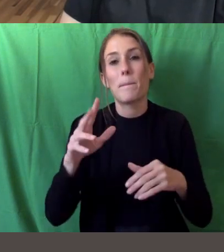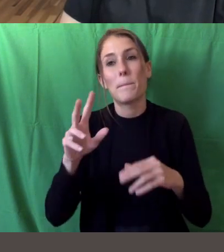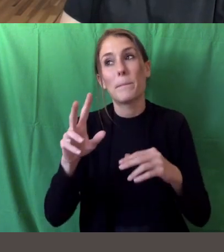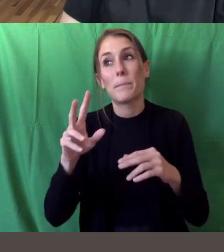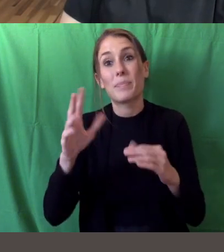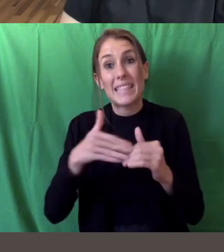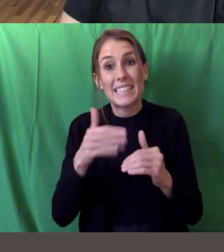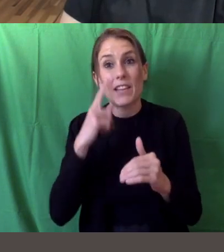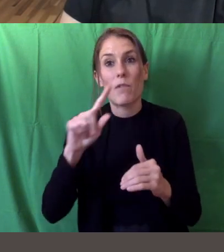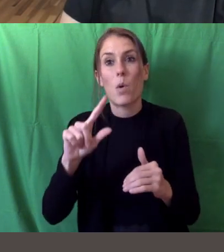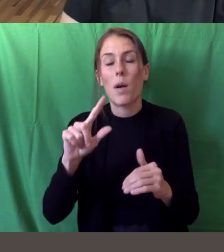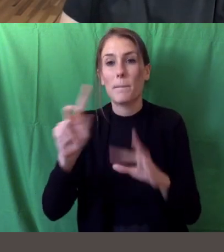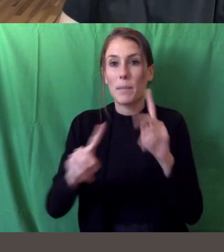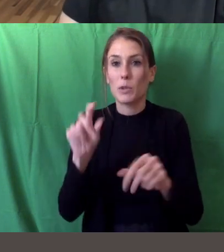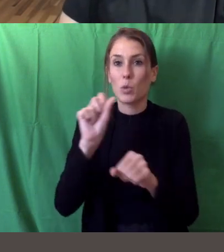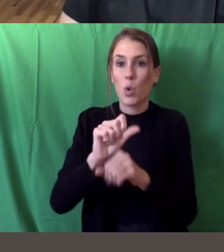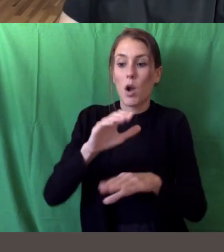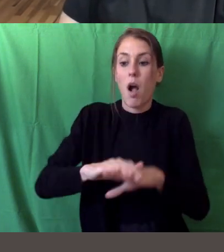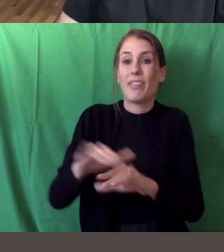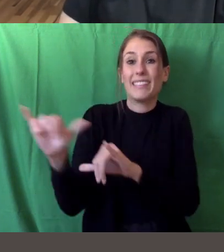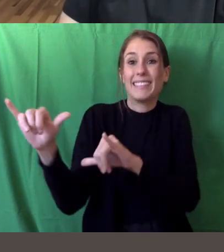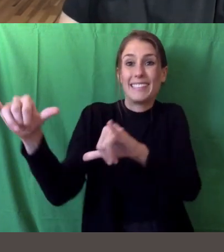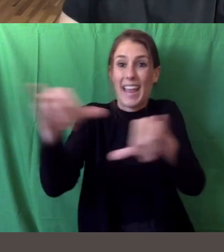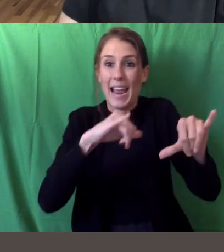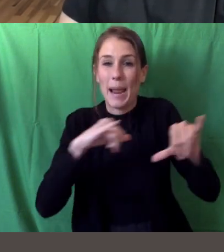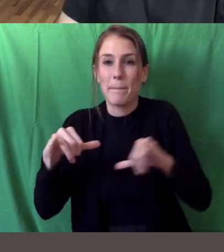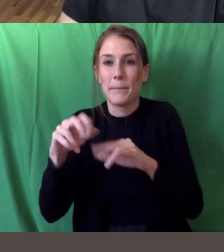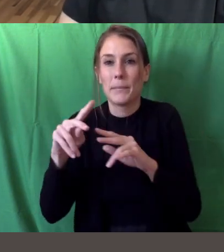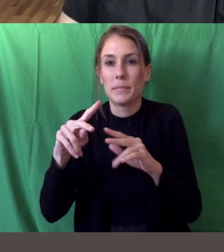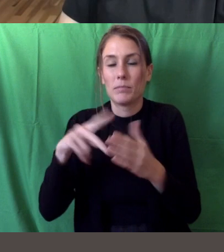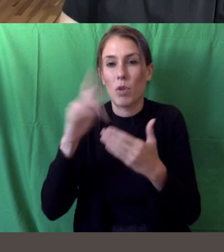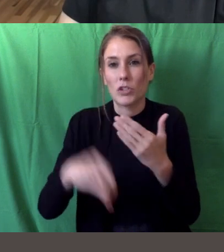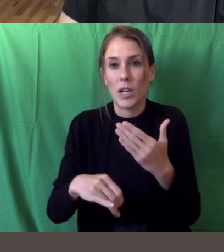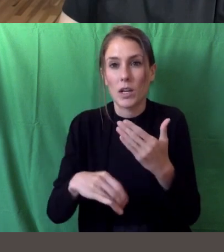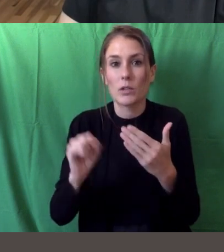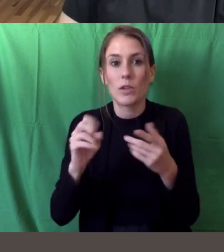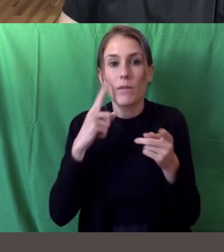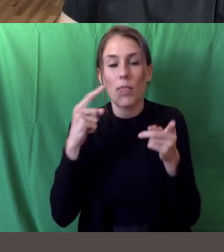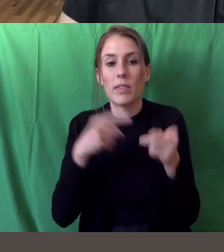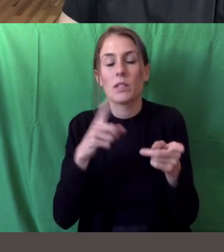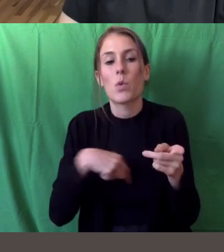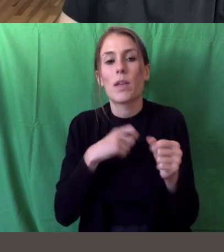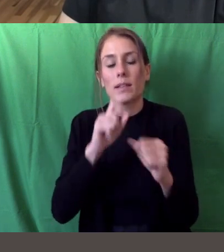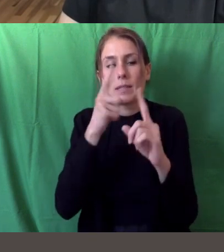to work off the same project. And so in this case, we are able to specify things